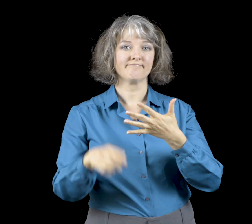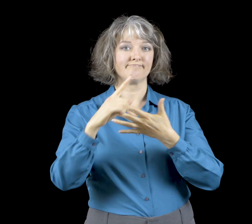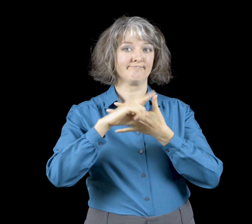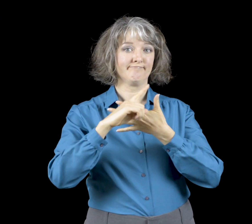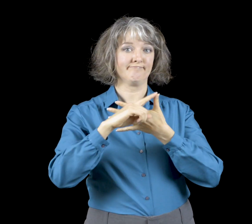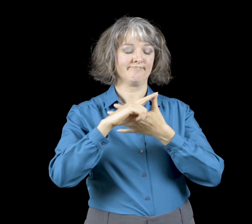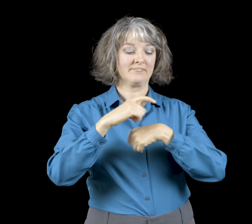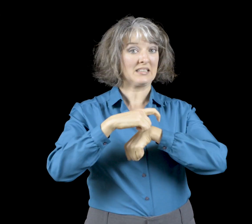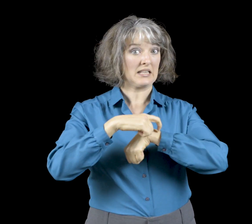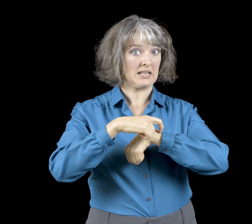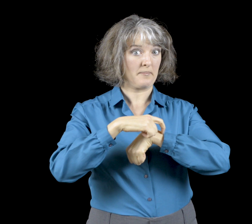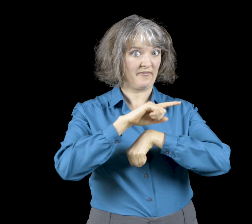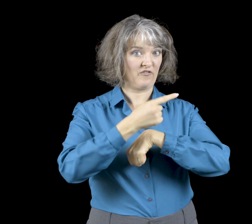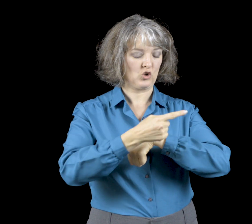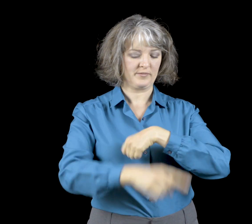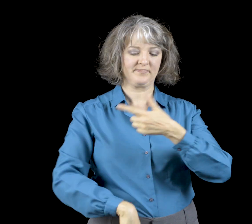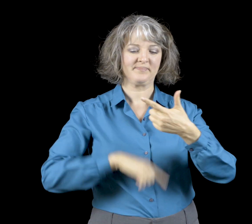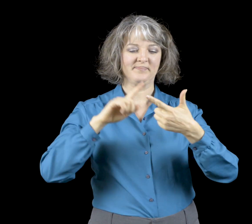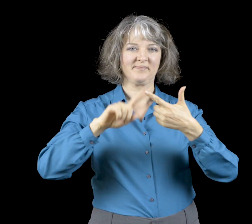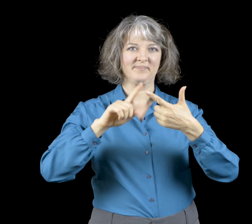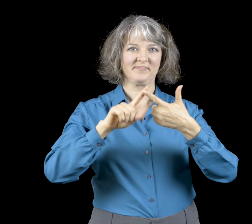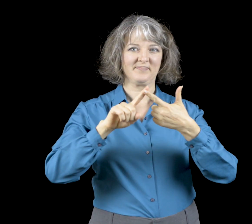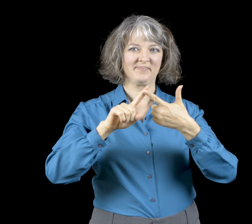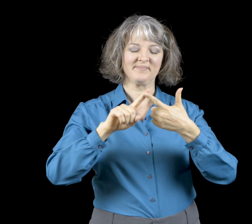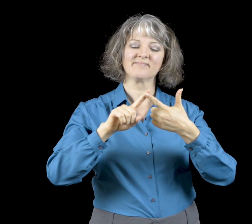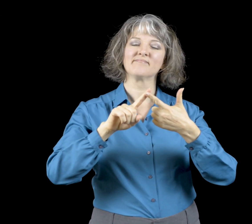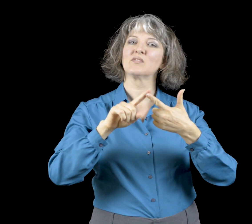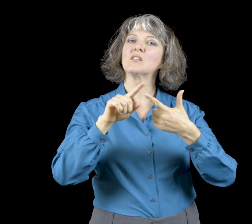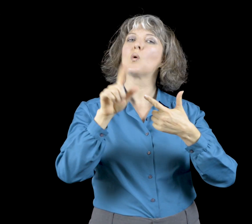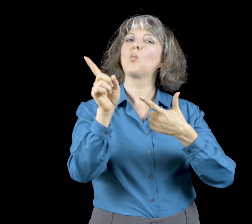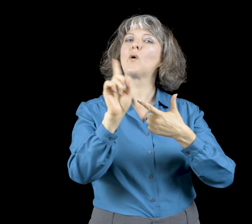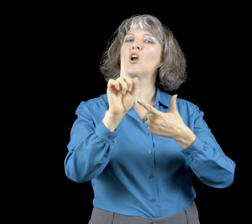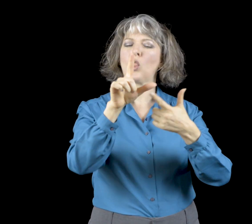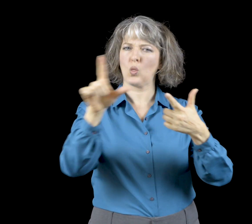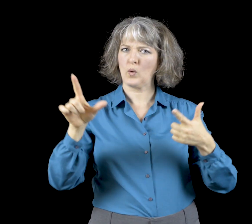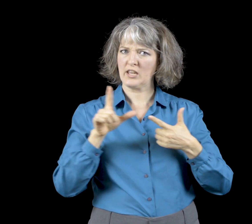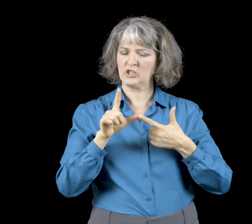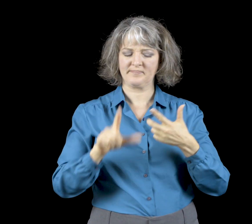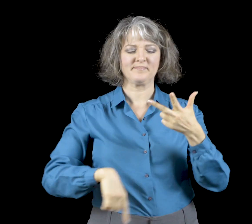First step is the time period. The second step is the location.